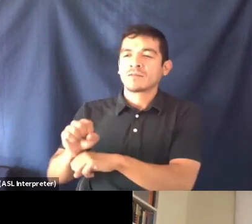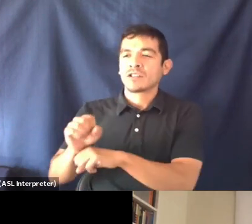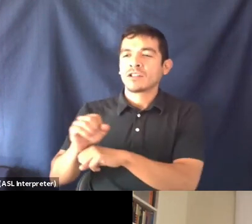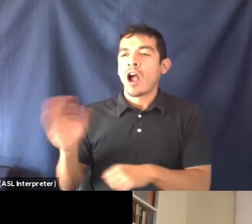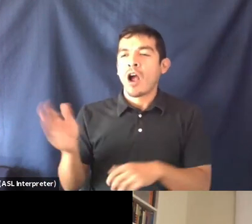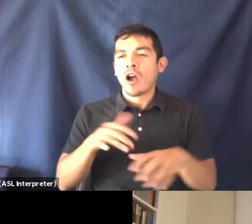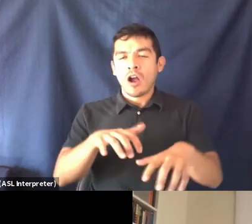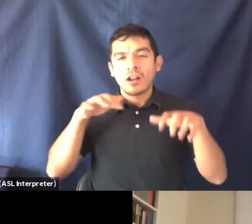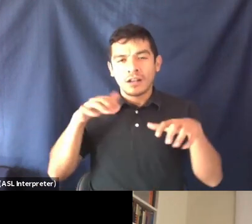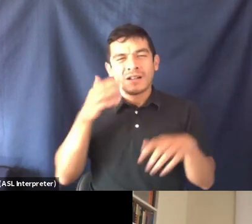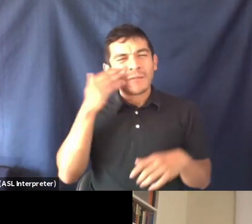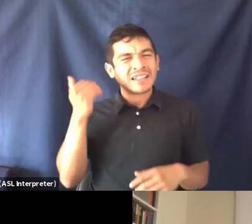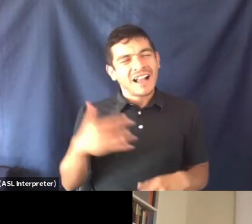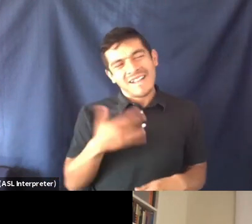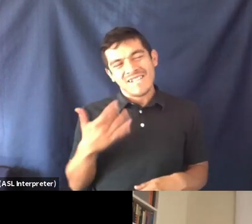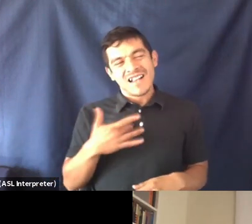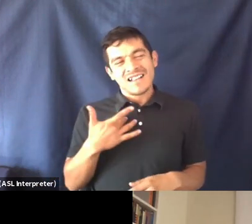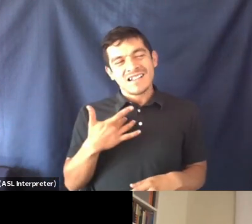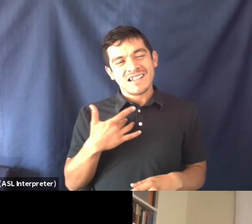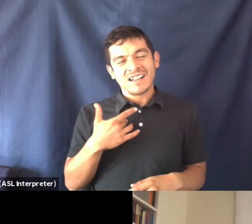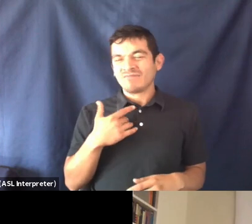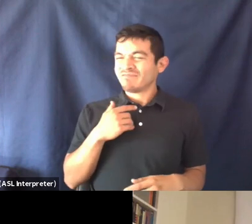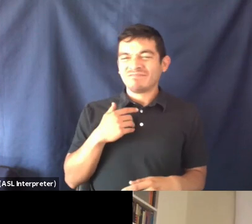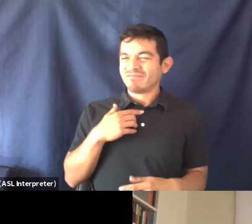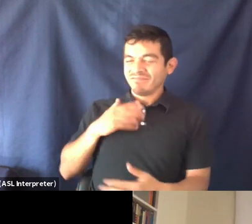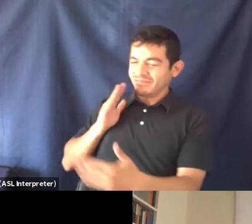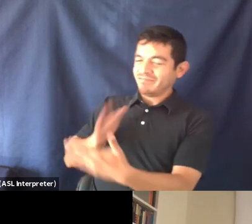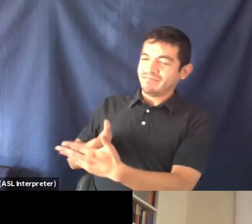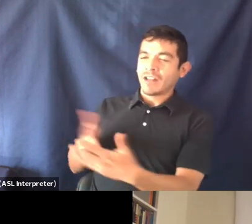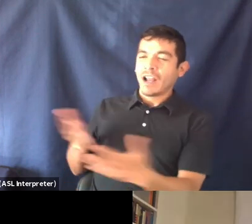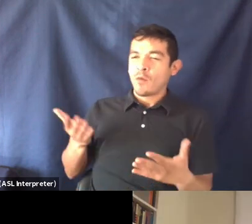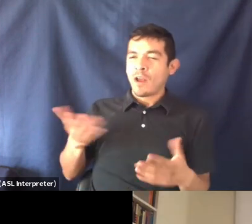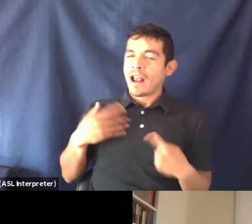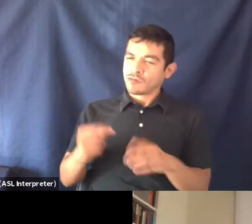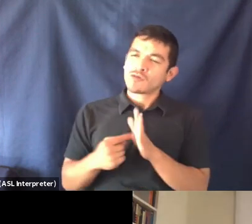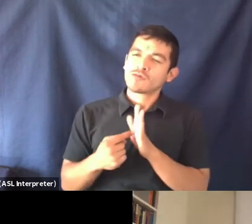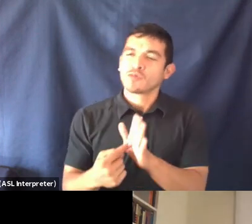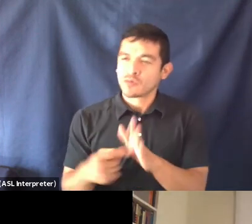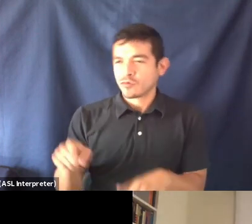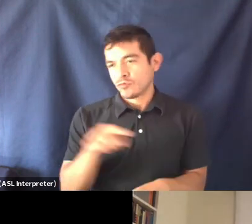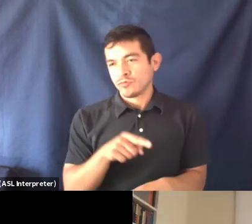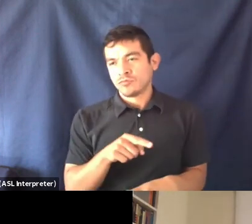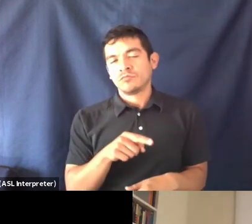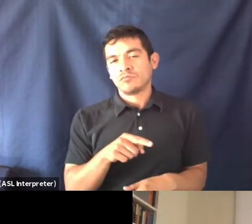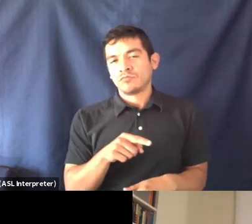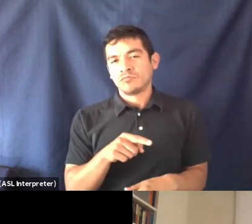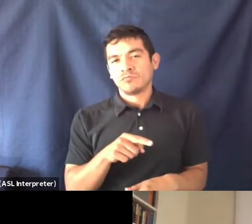because that just felt so against the grain of what the film was trying to envelop you in, which is take you out of your,